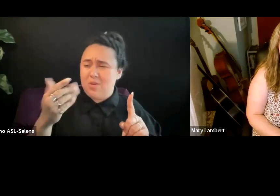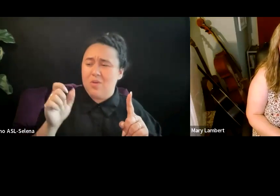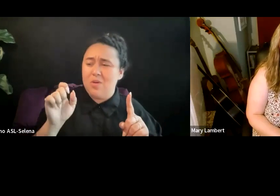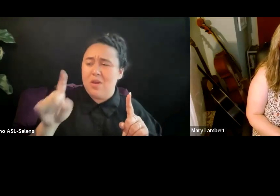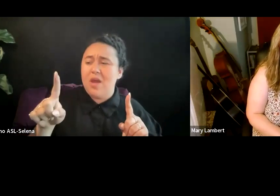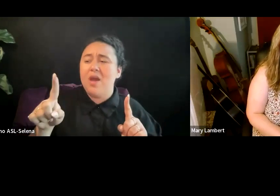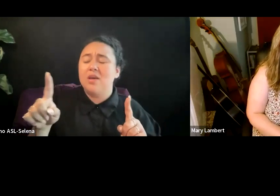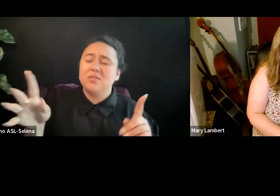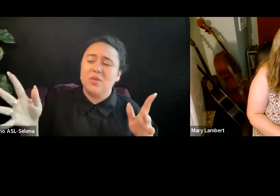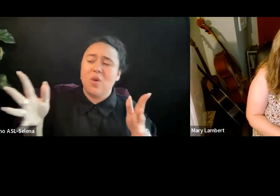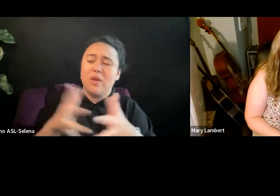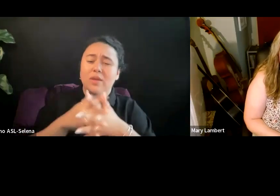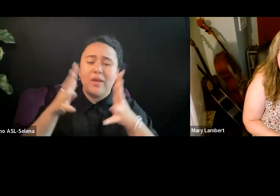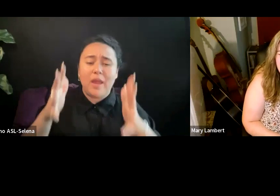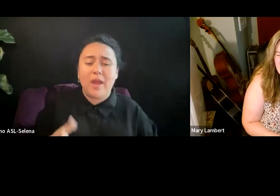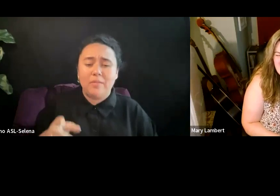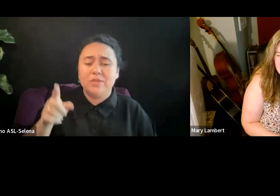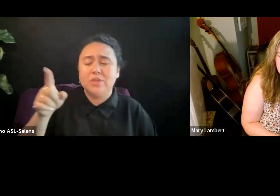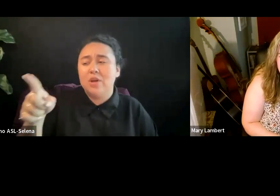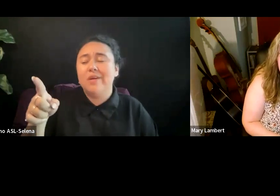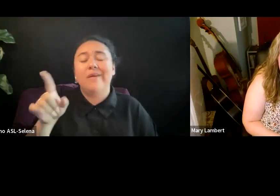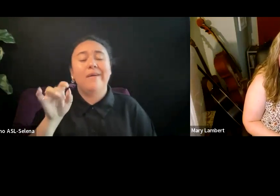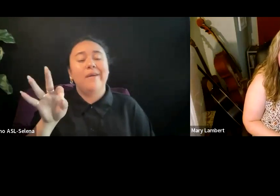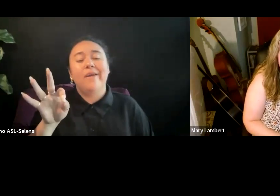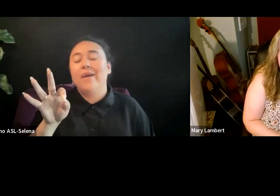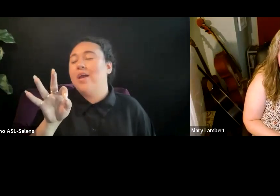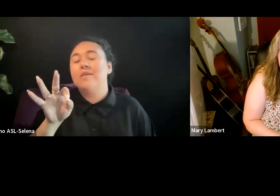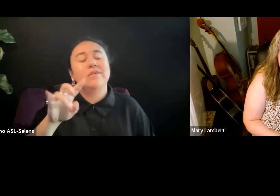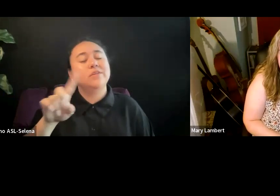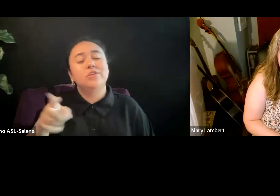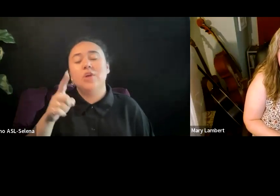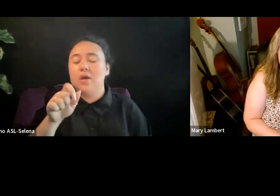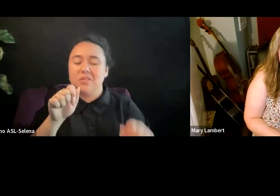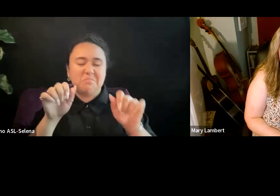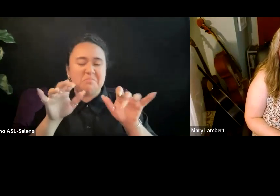if it's just a magic trick.